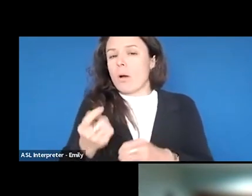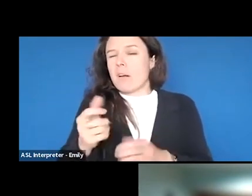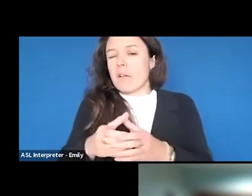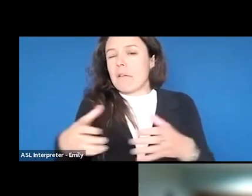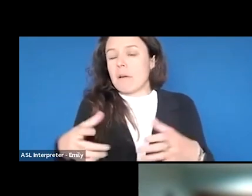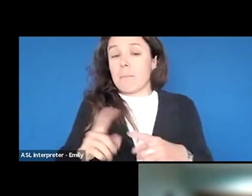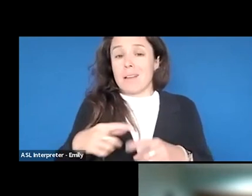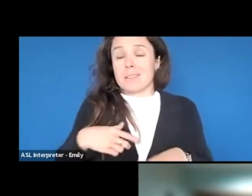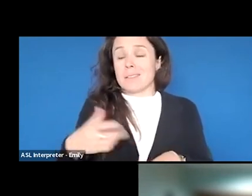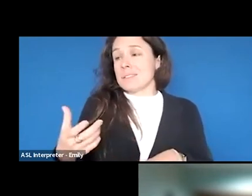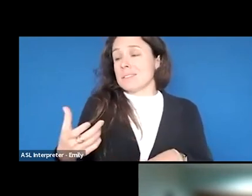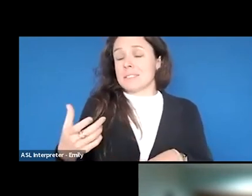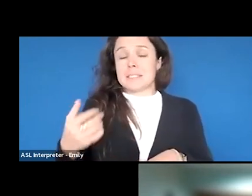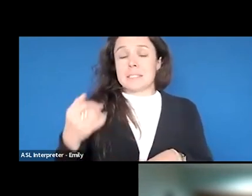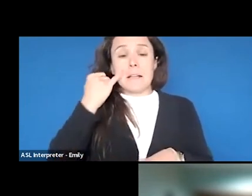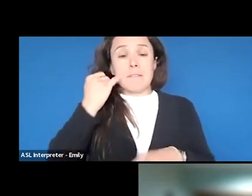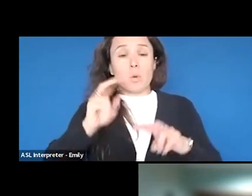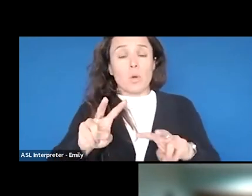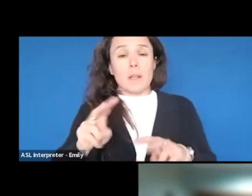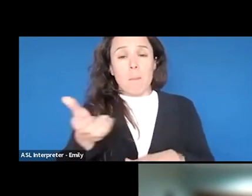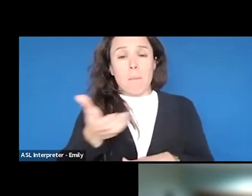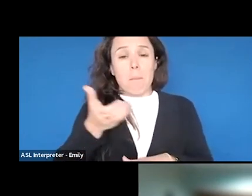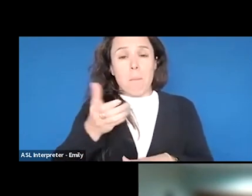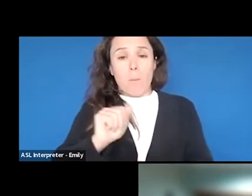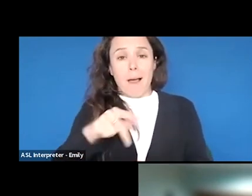if you look on the mobile apps, the two million apps in the App Store,